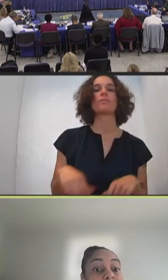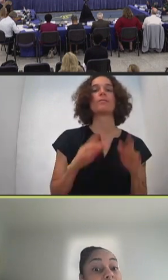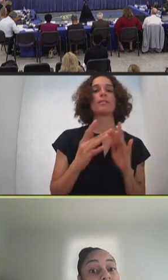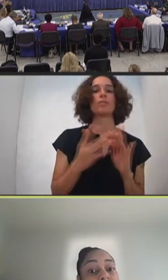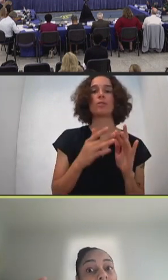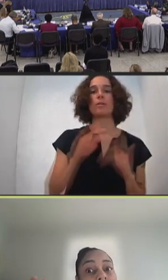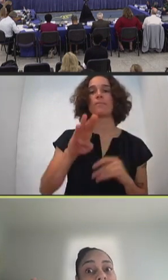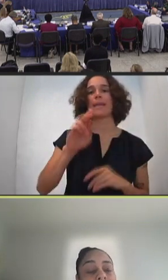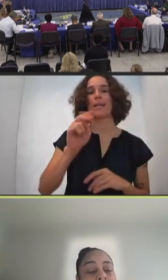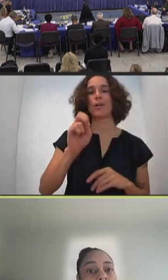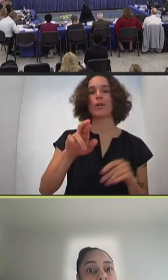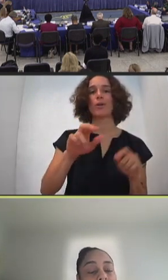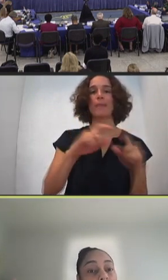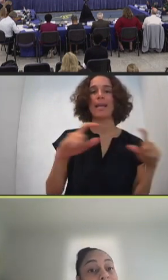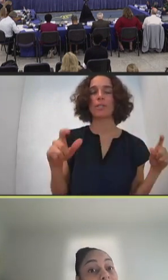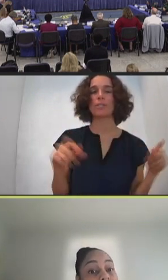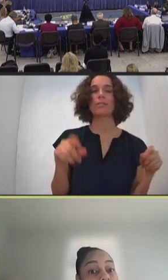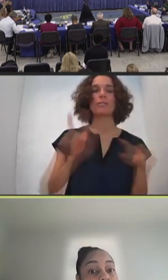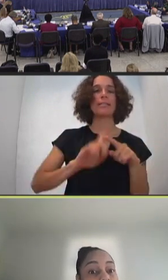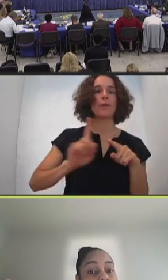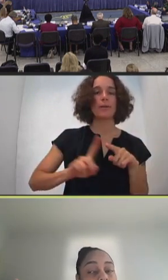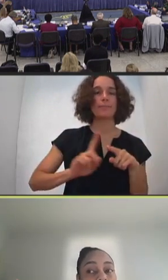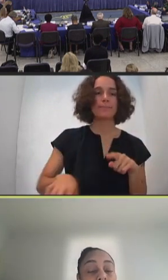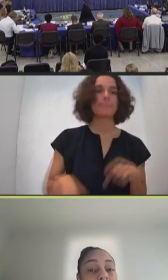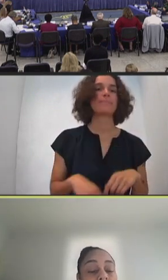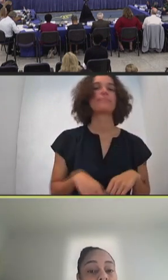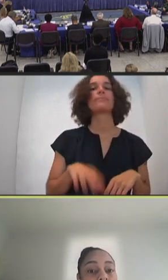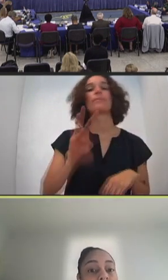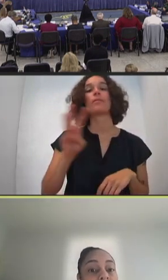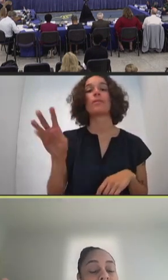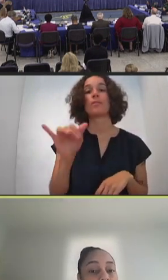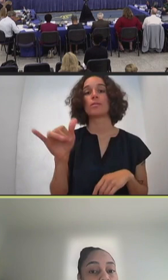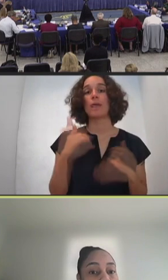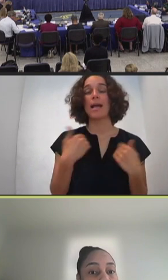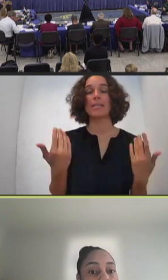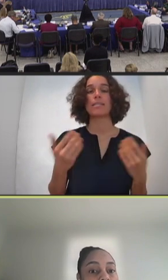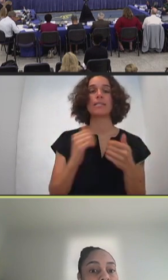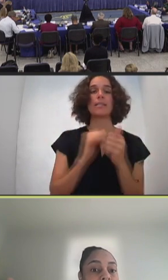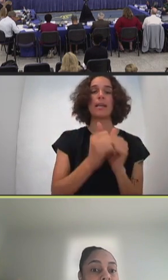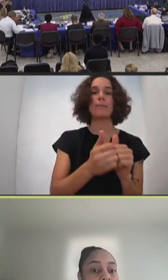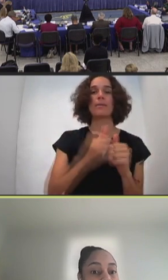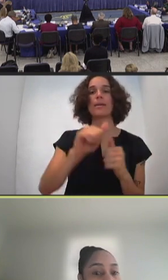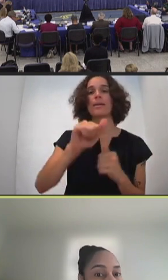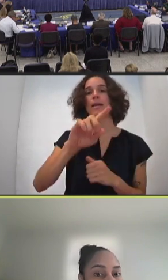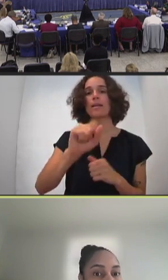And then it also has -- the website also has campaign ads for priority audiences and talking